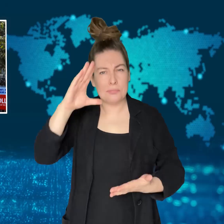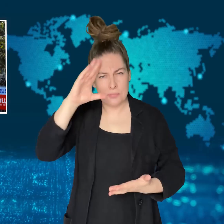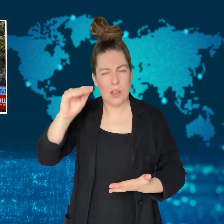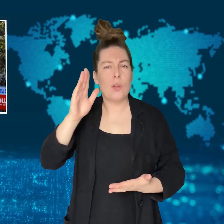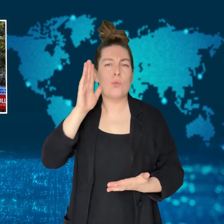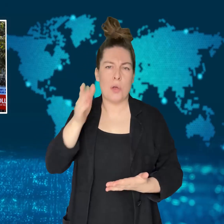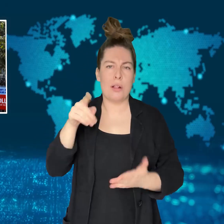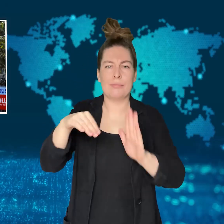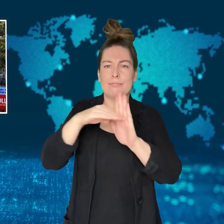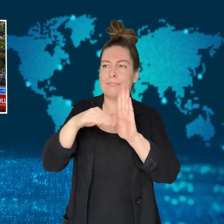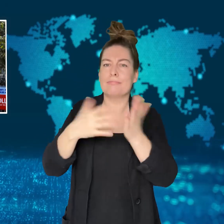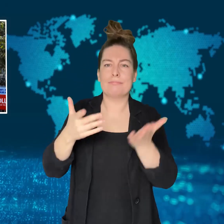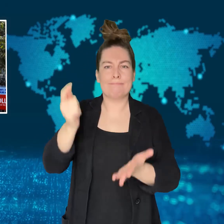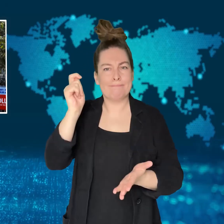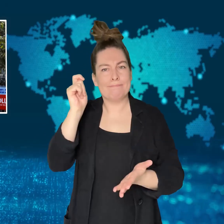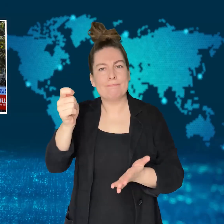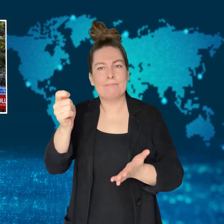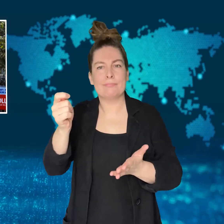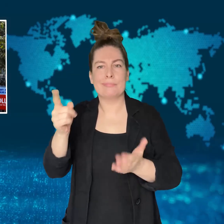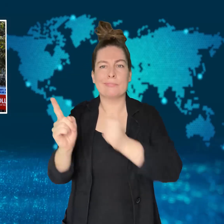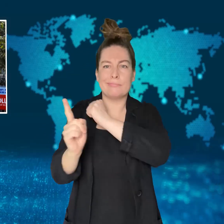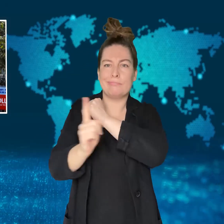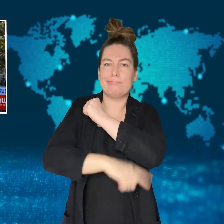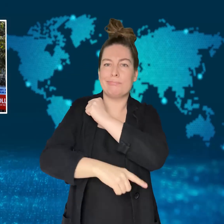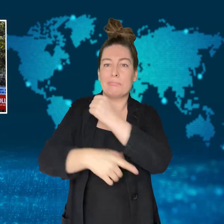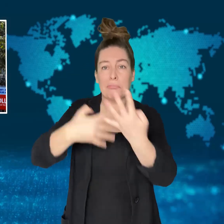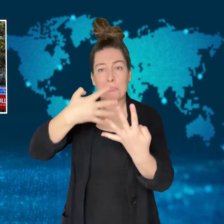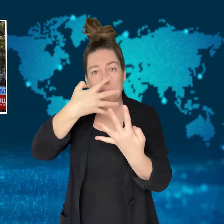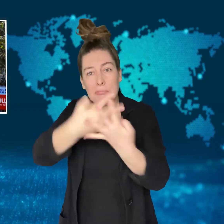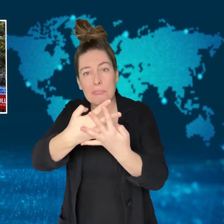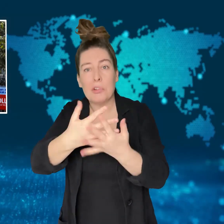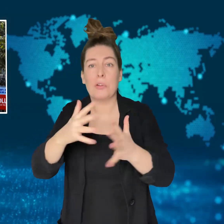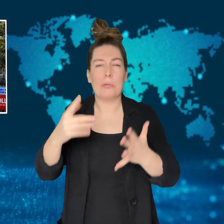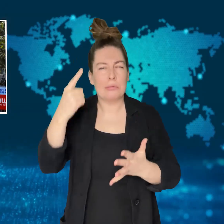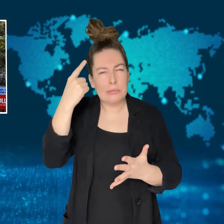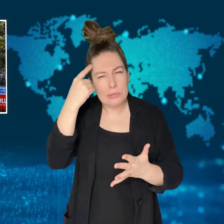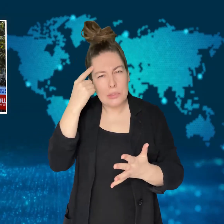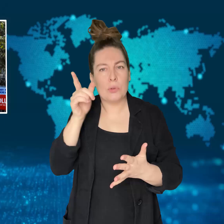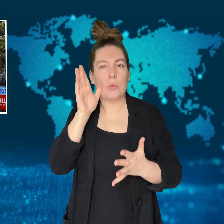The man will be sentenced and is expected to